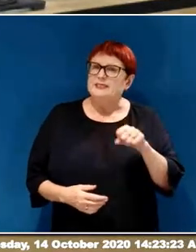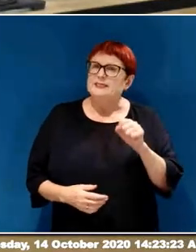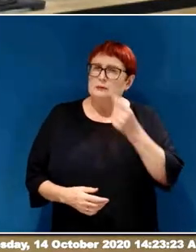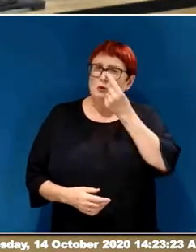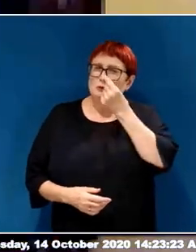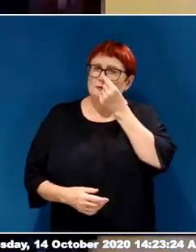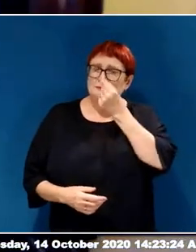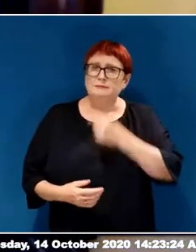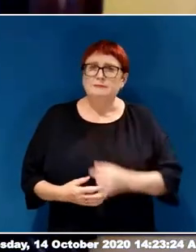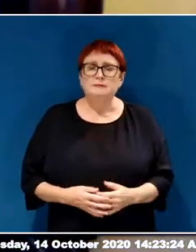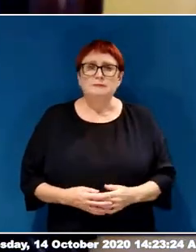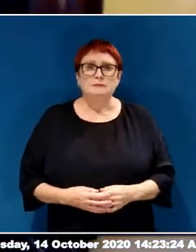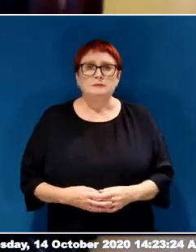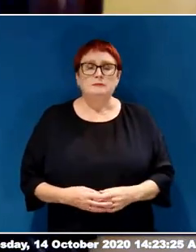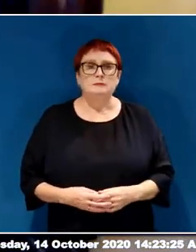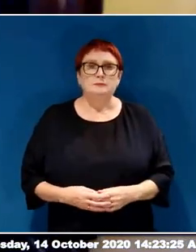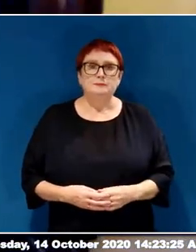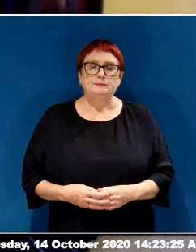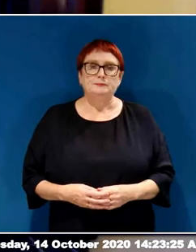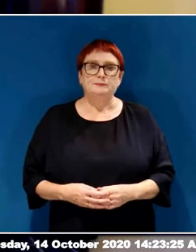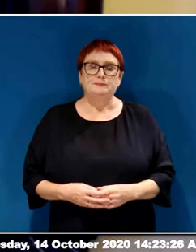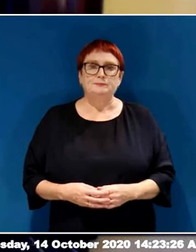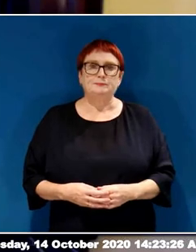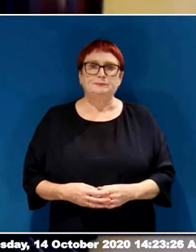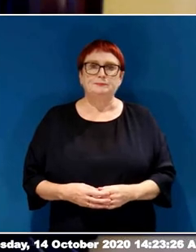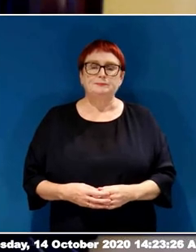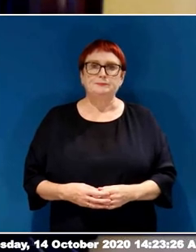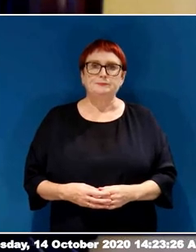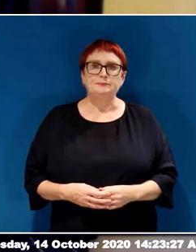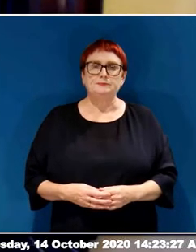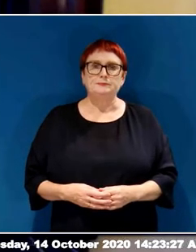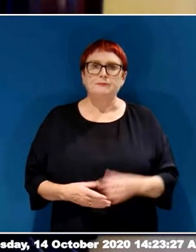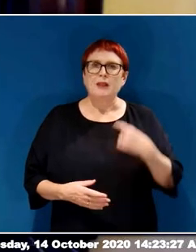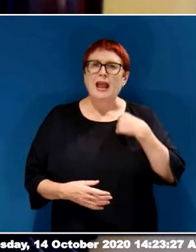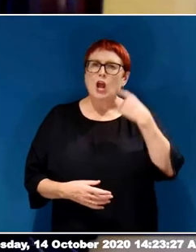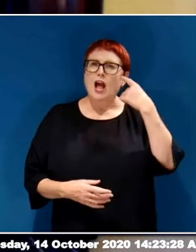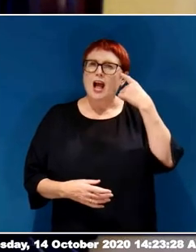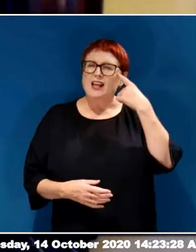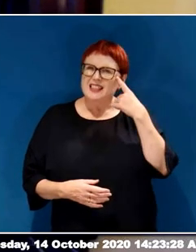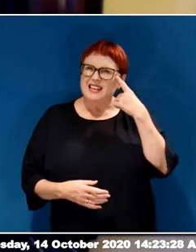between what professional learning is provided and those standards is a problem.